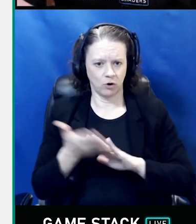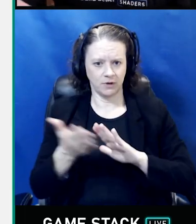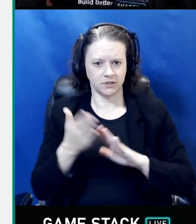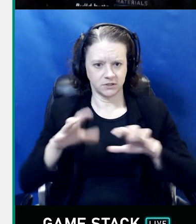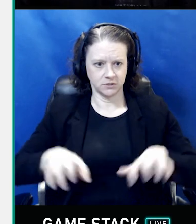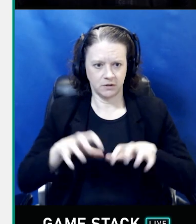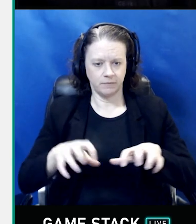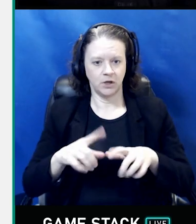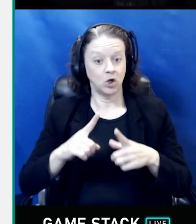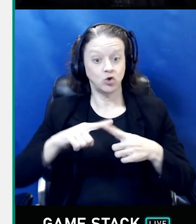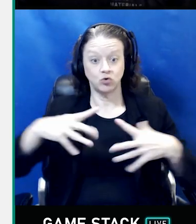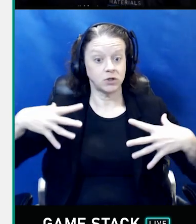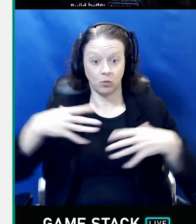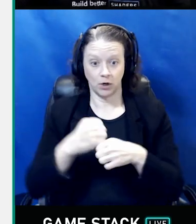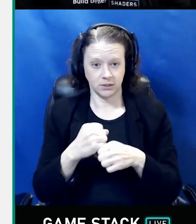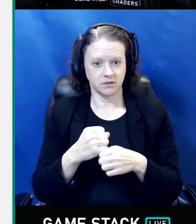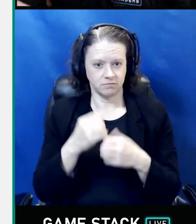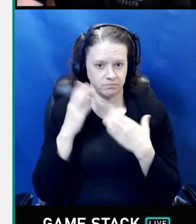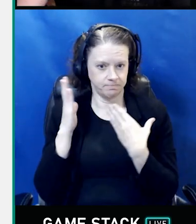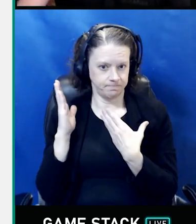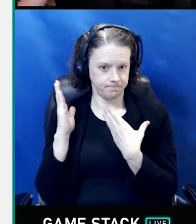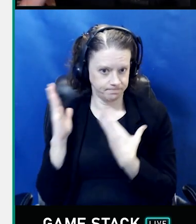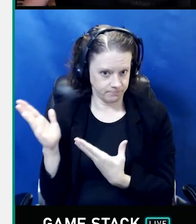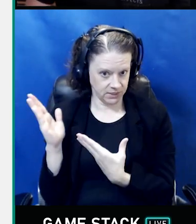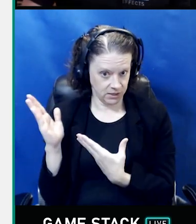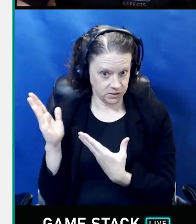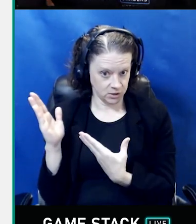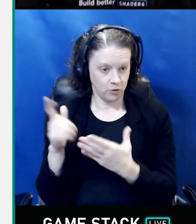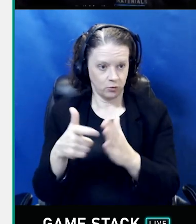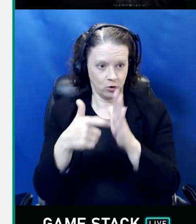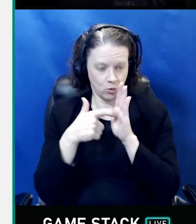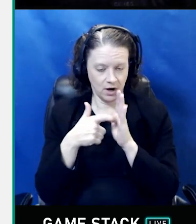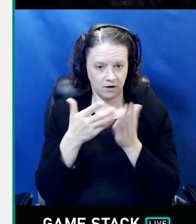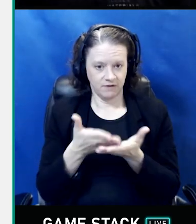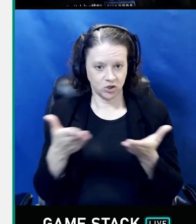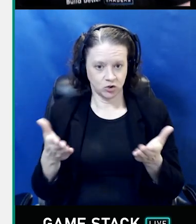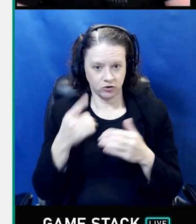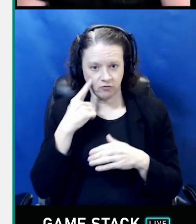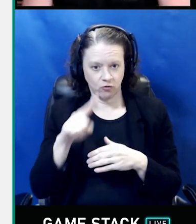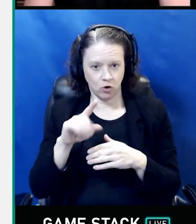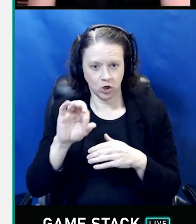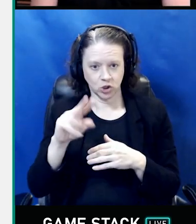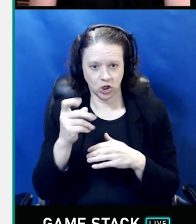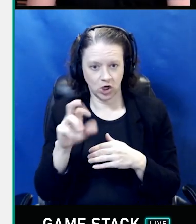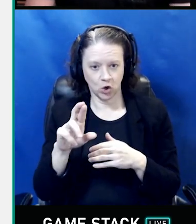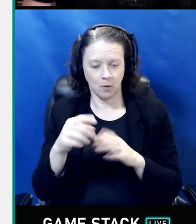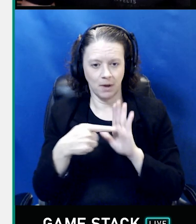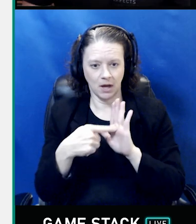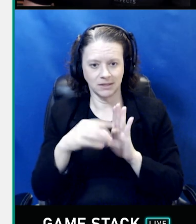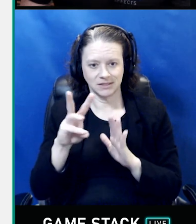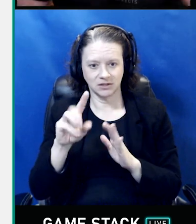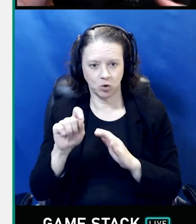these are the required features for Shader Model 6.6. Now I say that they're required, there are some prerequisites, at least in a couple of